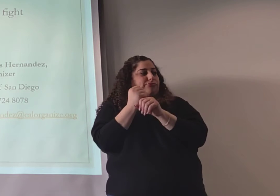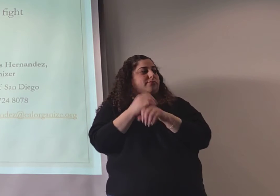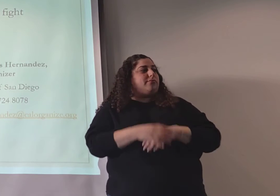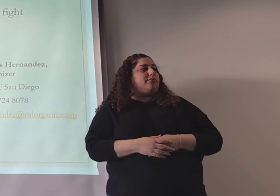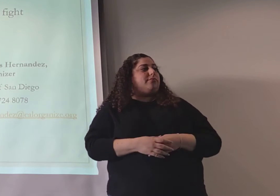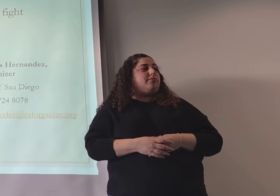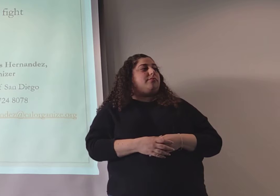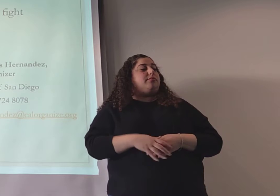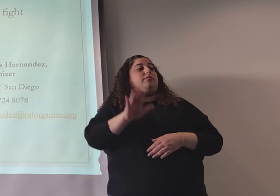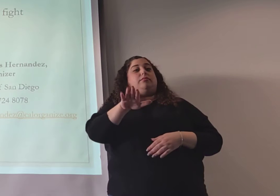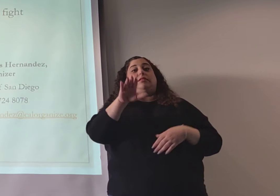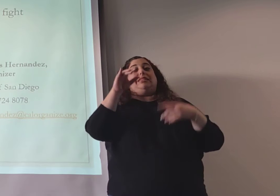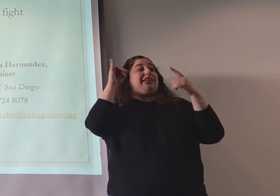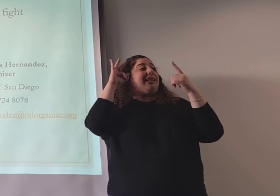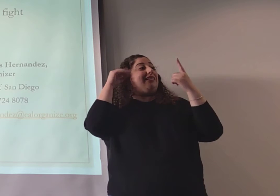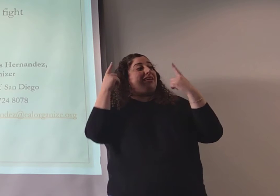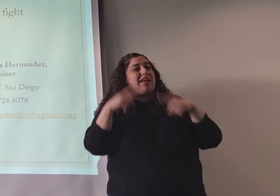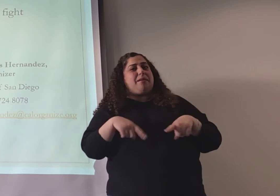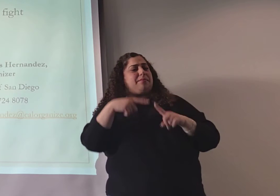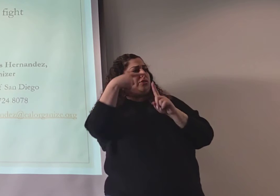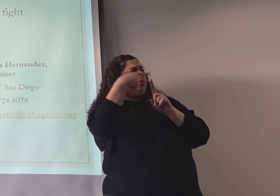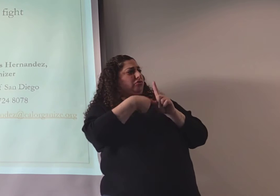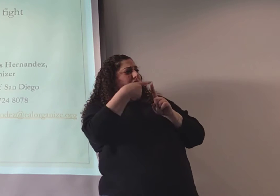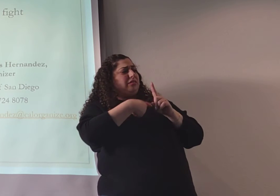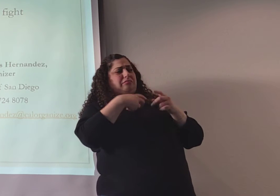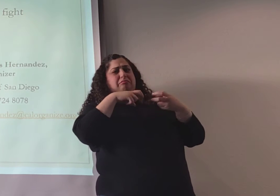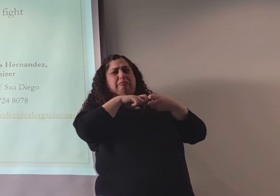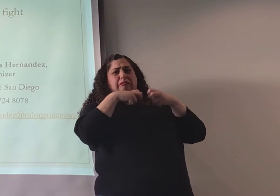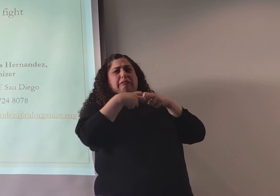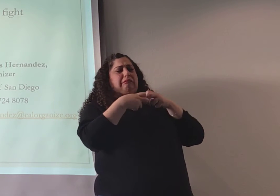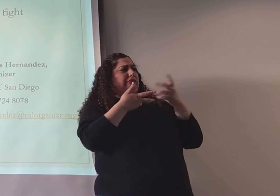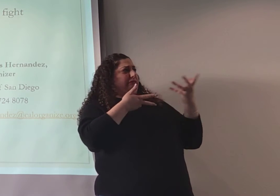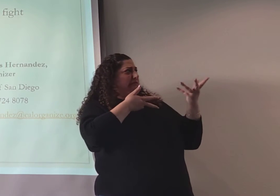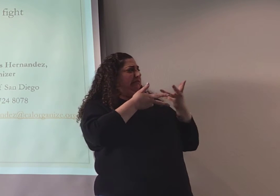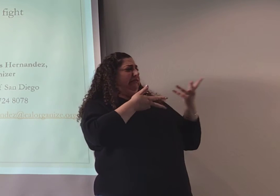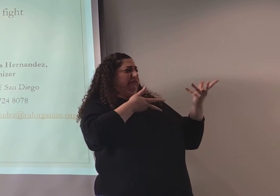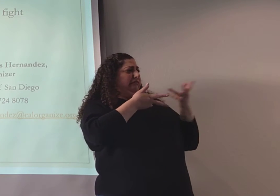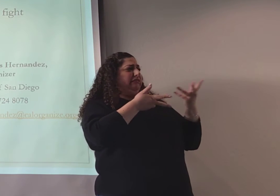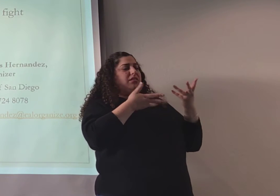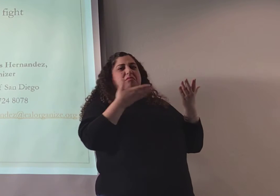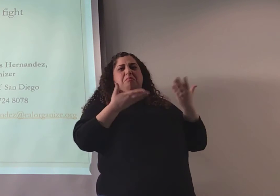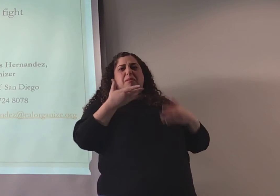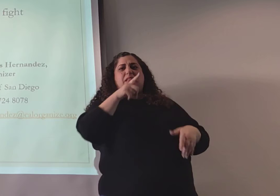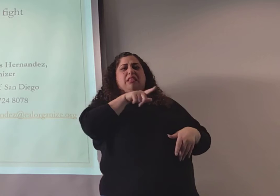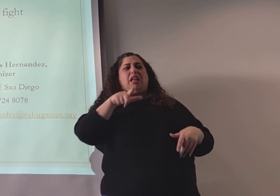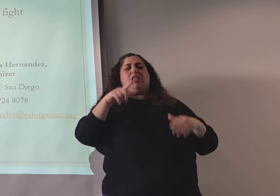with the landlord, the landlord is just not nice or is possibly doing illegal things,